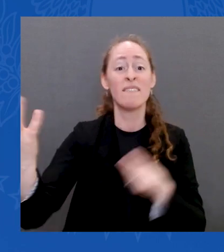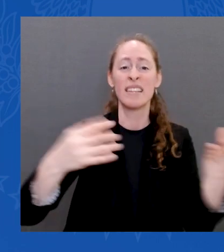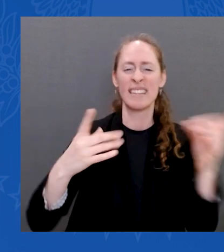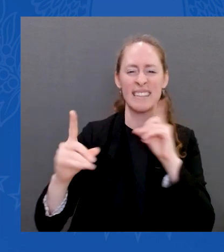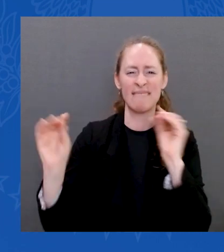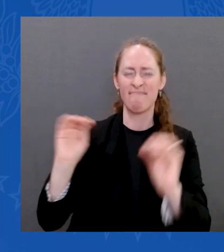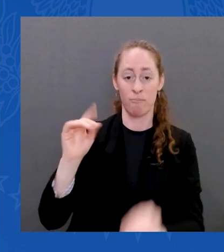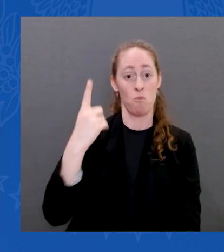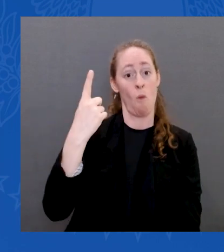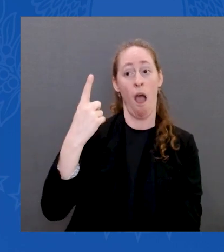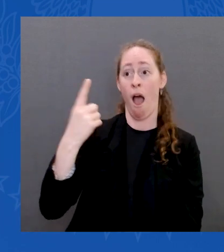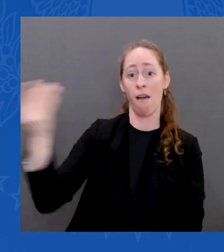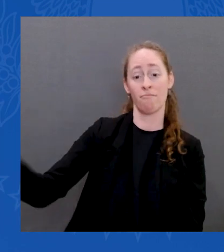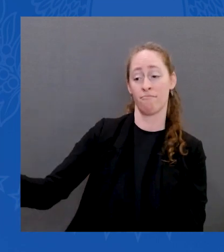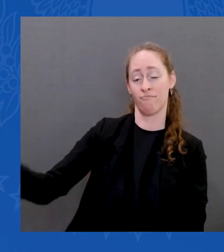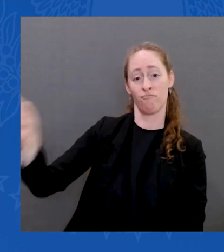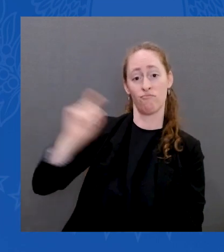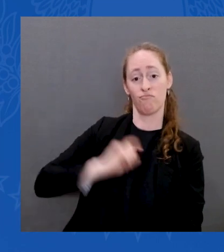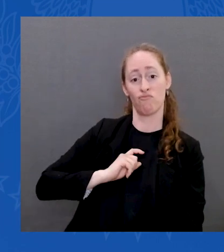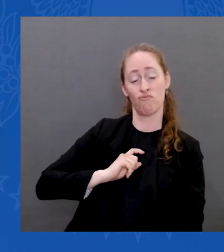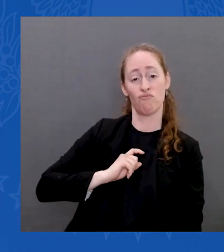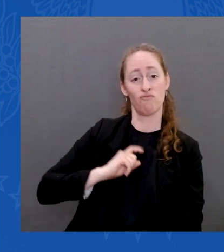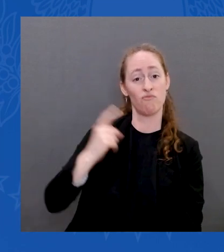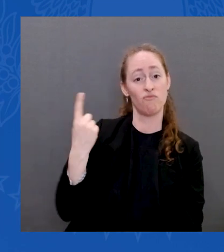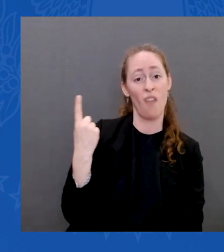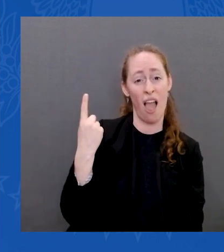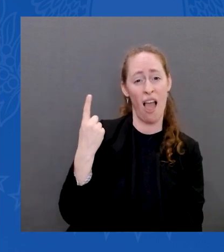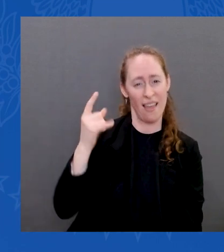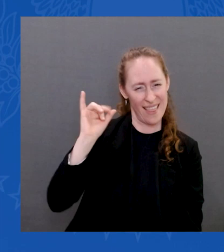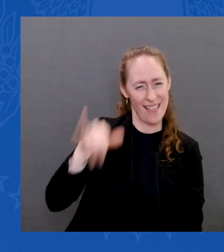And I sometimes think about the way her legacy